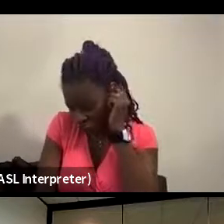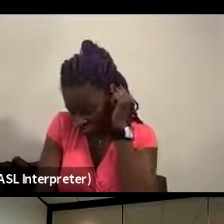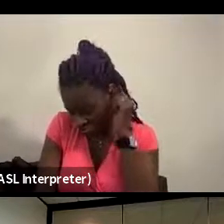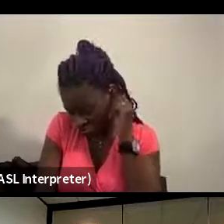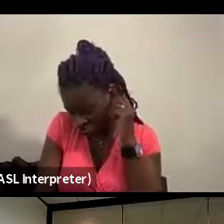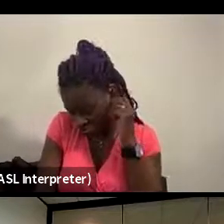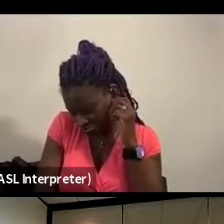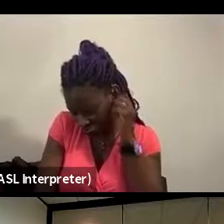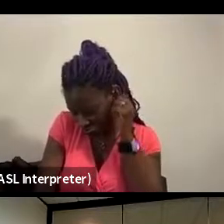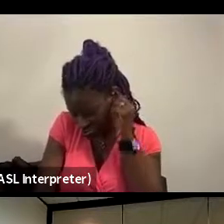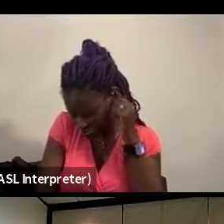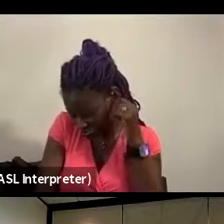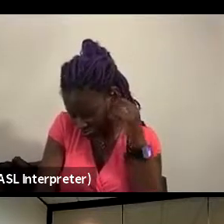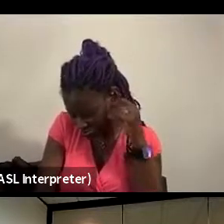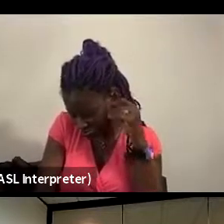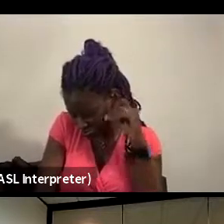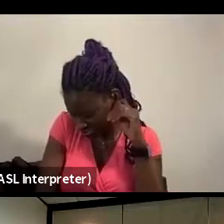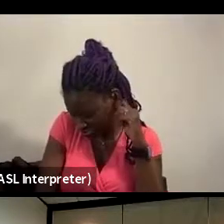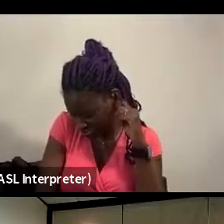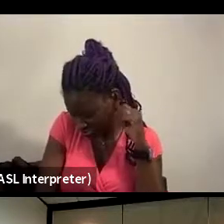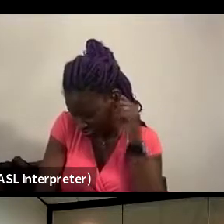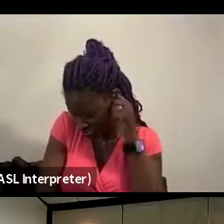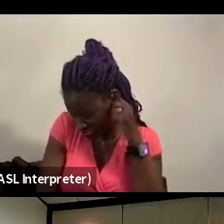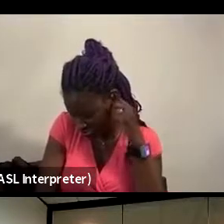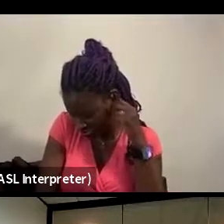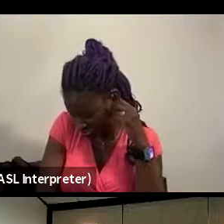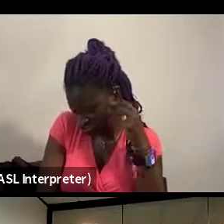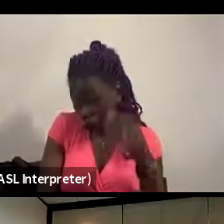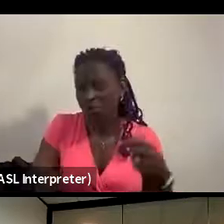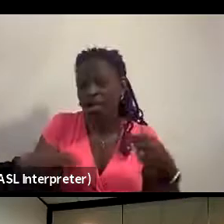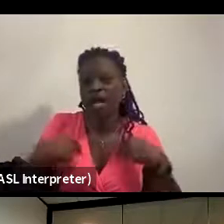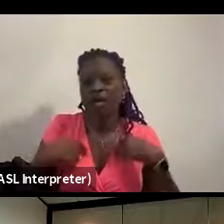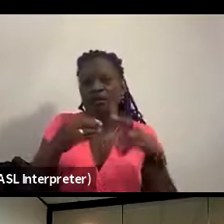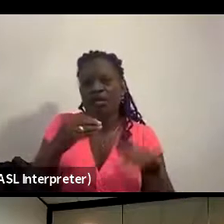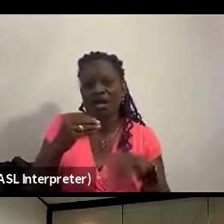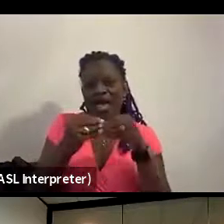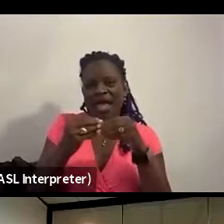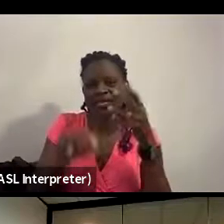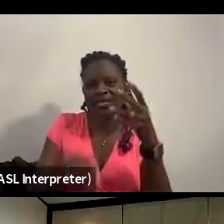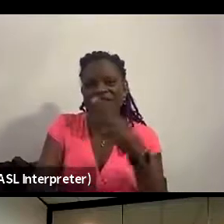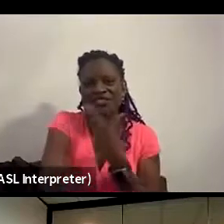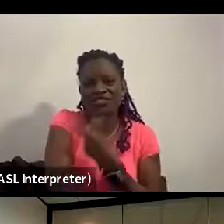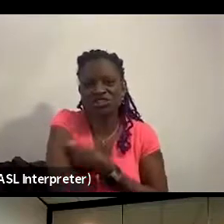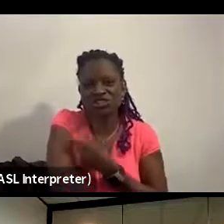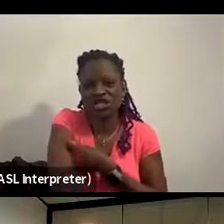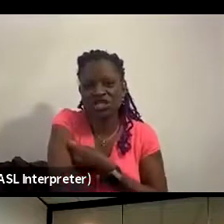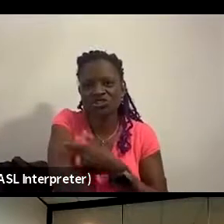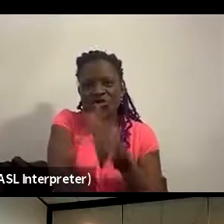And I did want to really quickly add that these vaccines are ninety four ninety five percent effective.